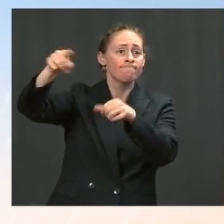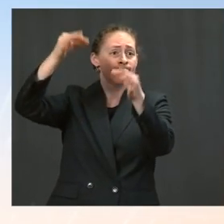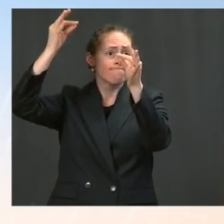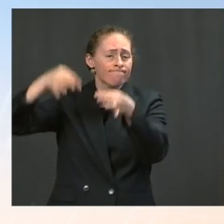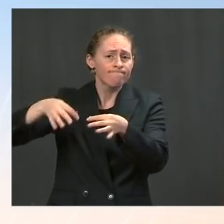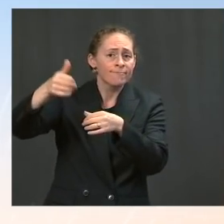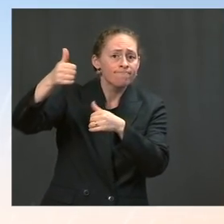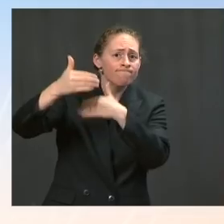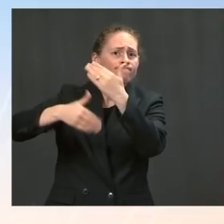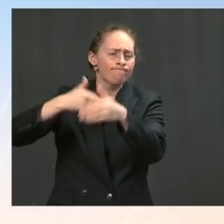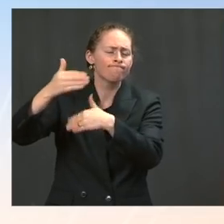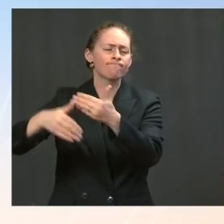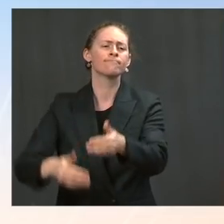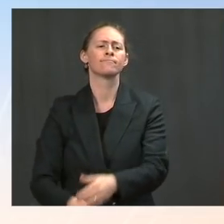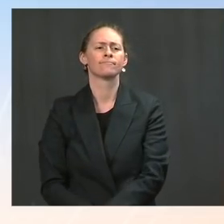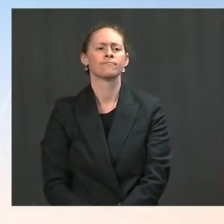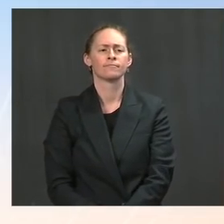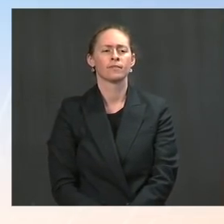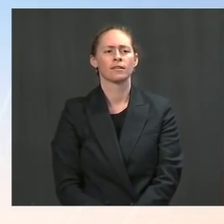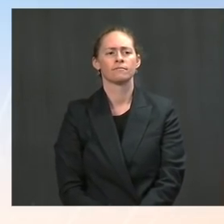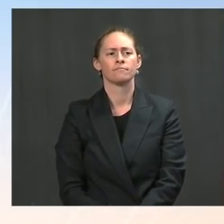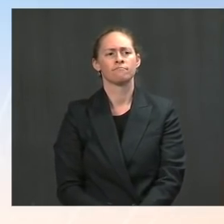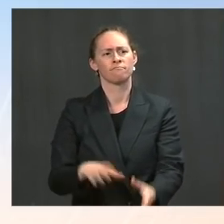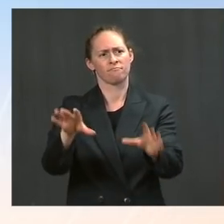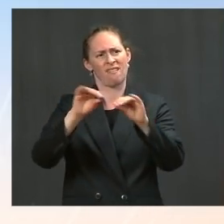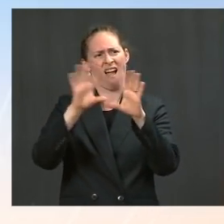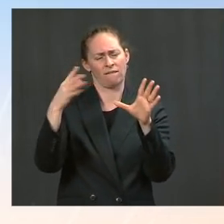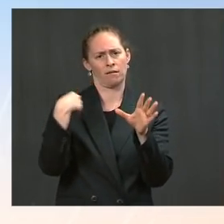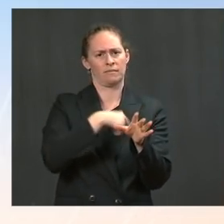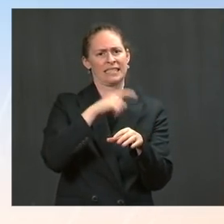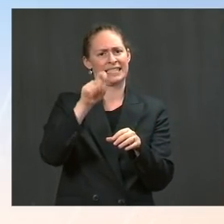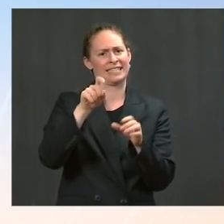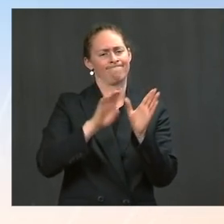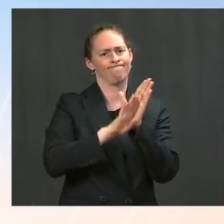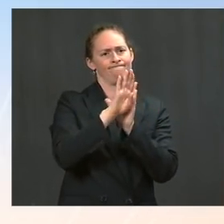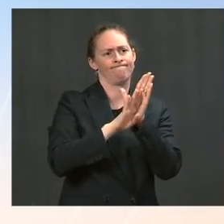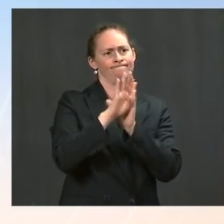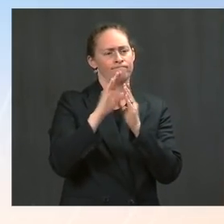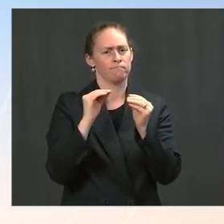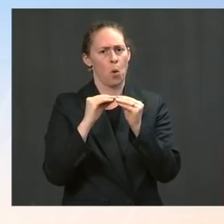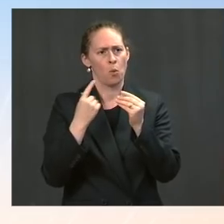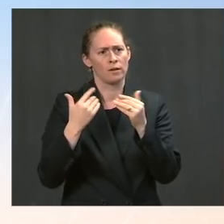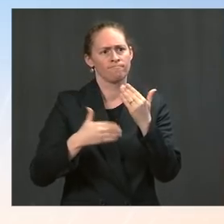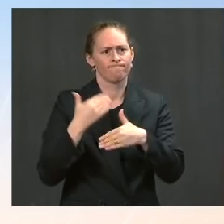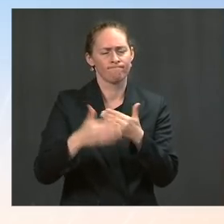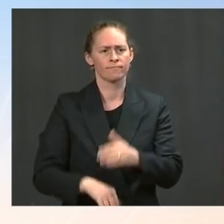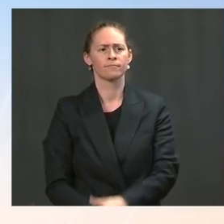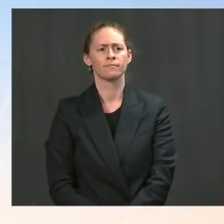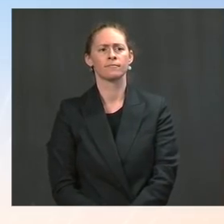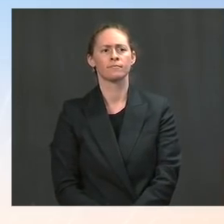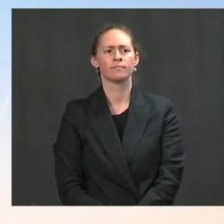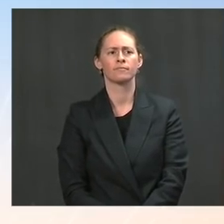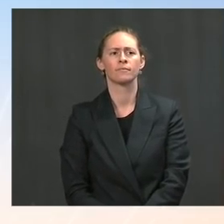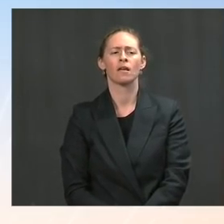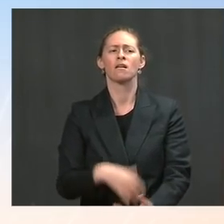It's clear there are more that can be taken. And I'll actually on -- can I just -- on the foreign government piece, because I think that's an important point,